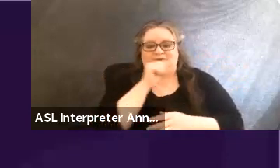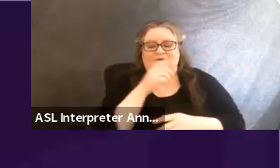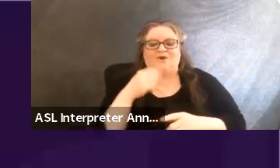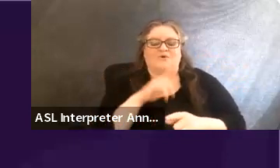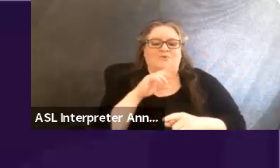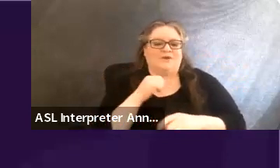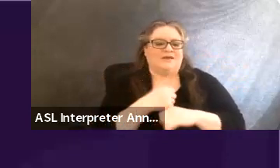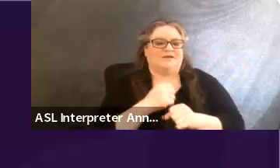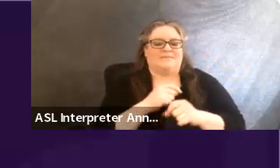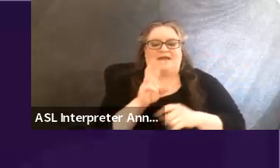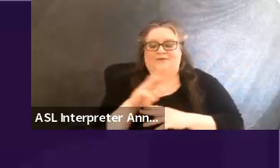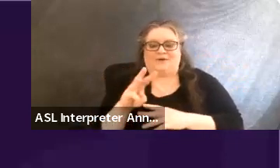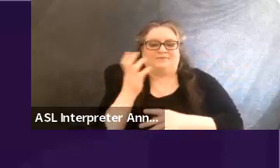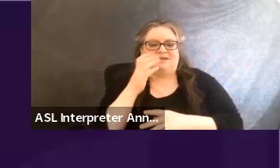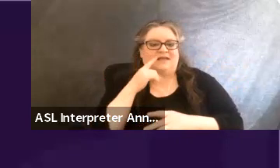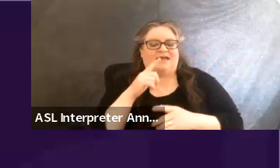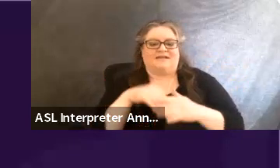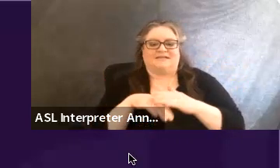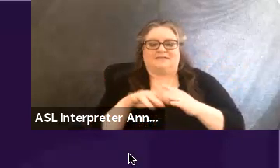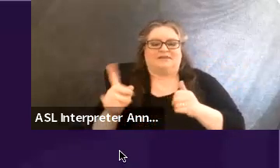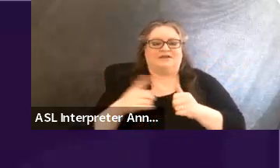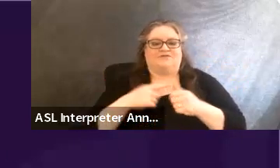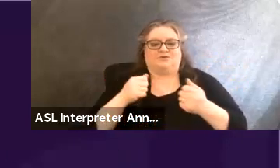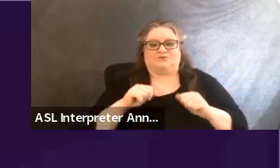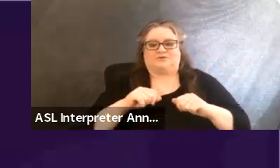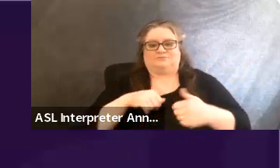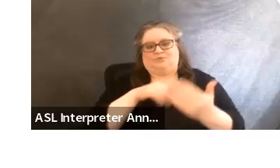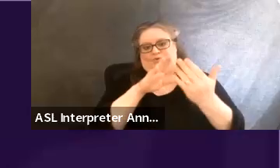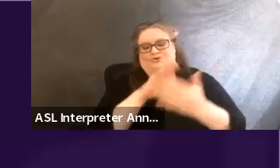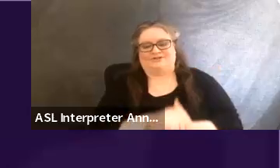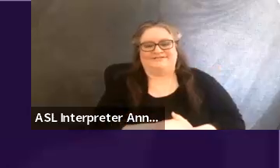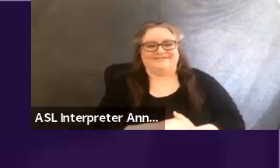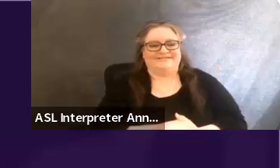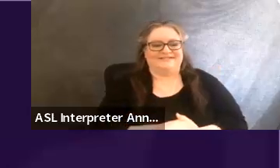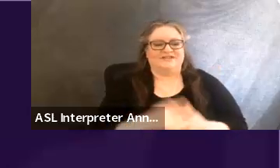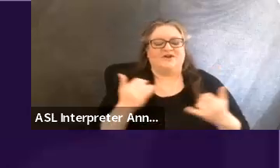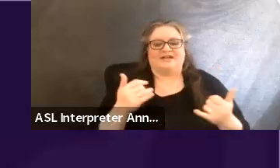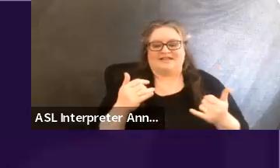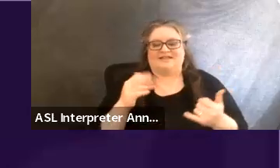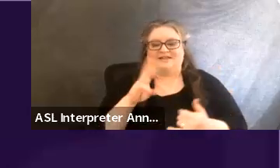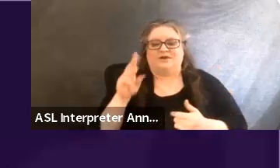using an accessibility-first approach. So, in this webinar, I'm going to share some ways